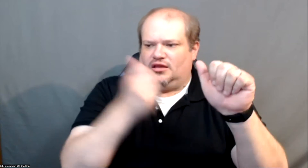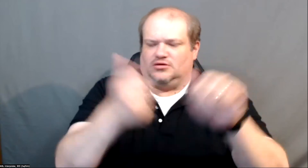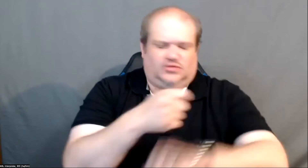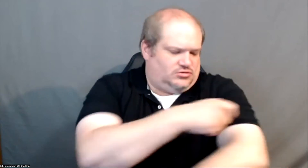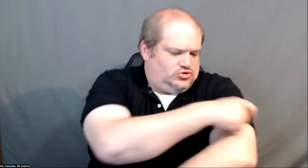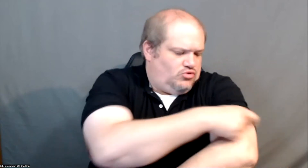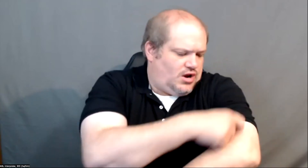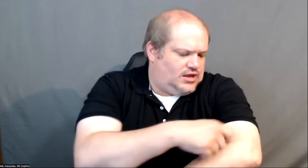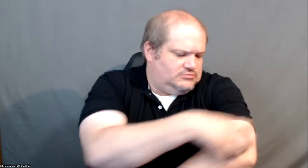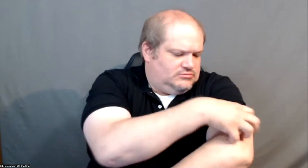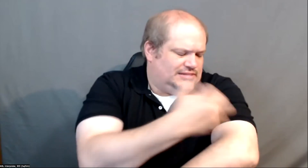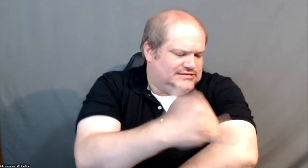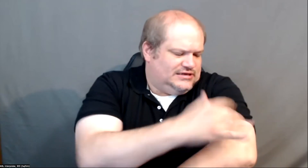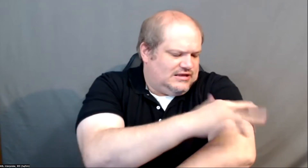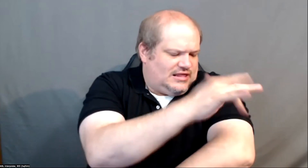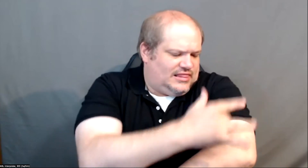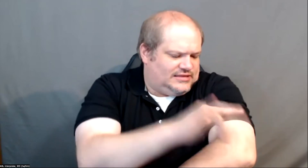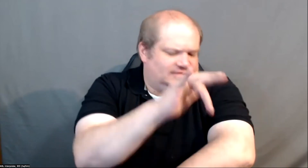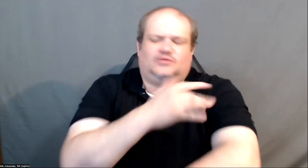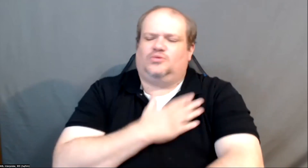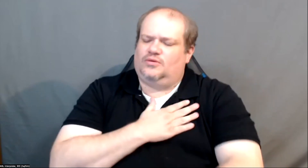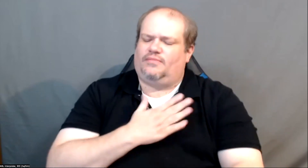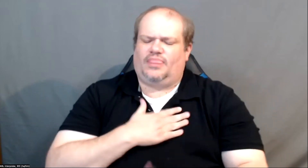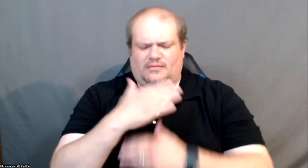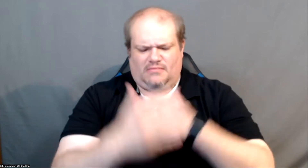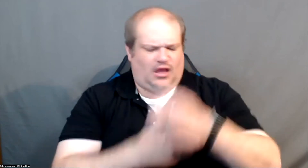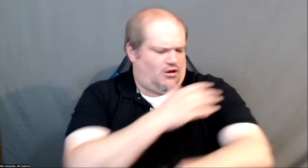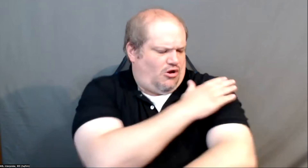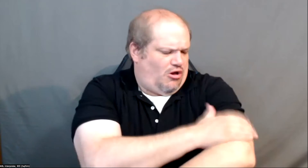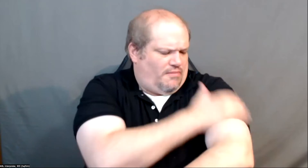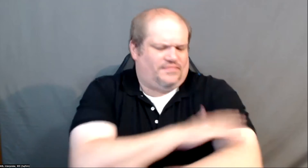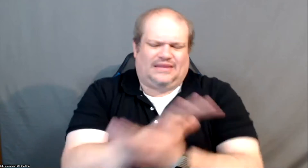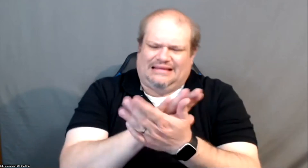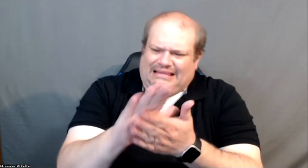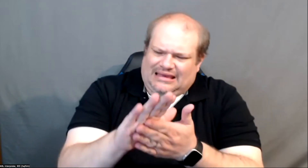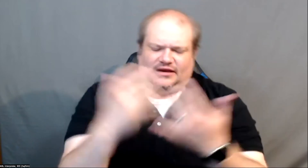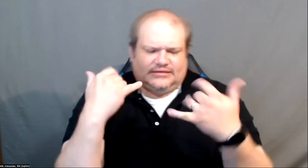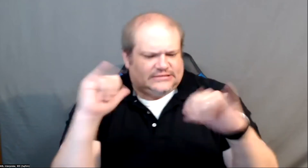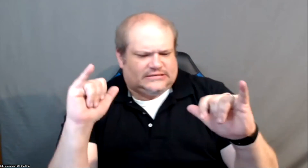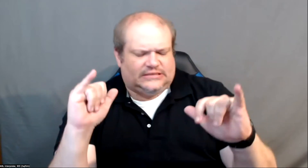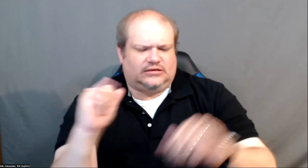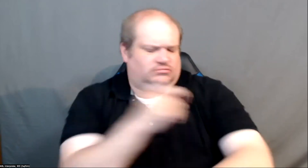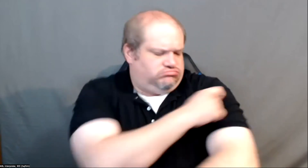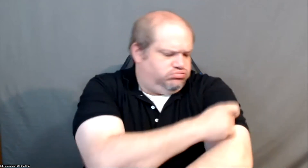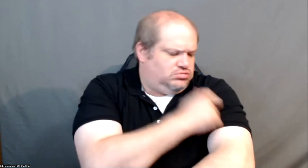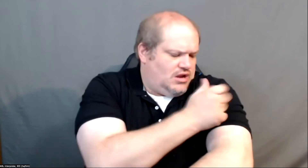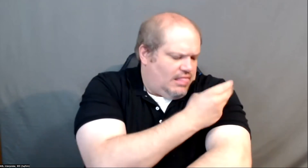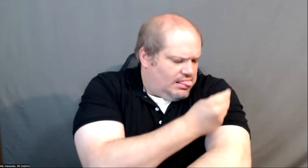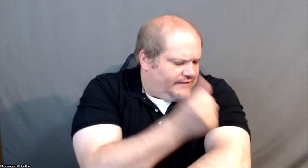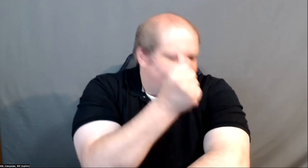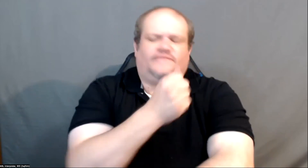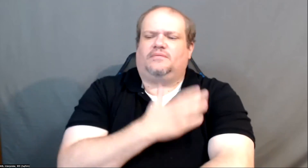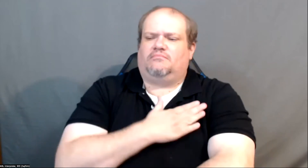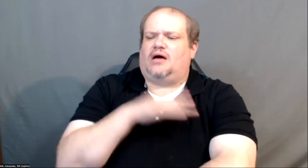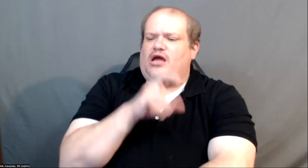still glistening. My arm stays clean, and still her mark won’t leave me: my own wild heart.